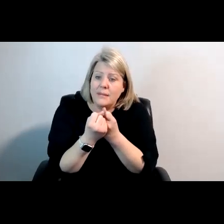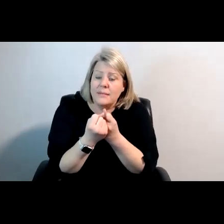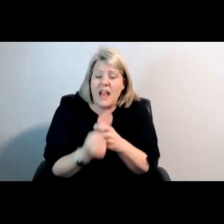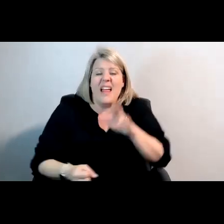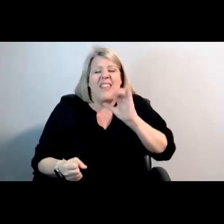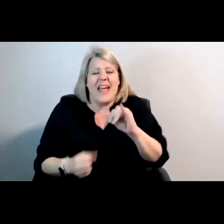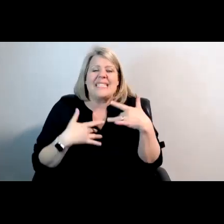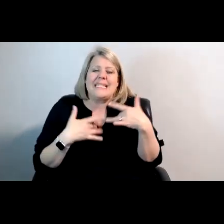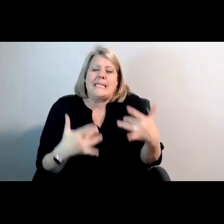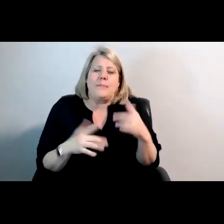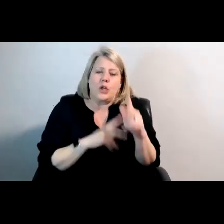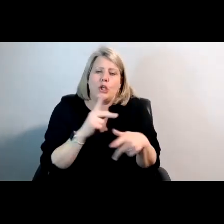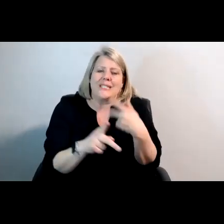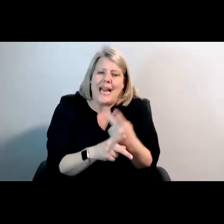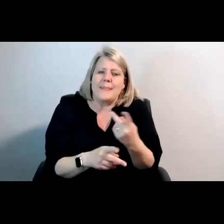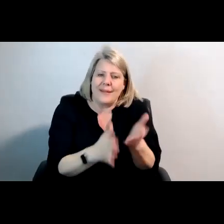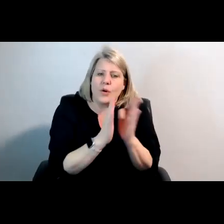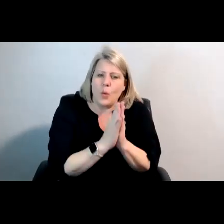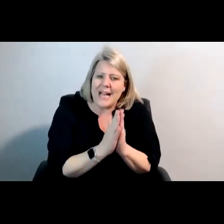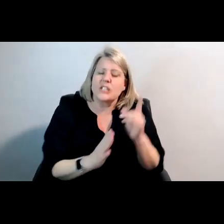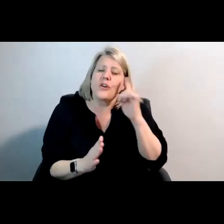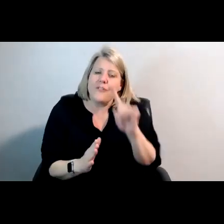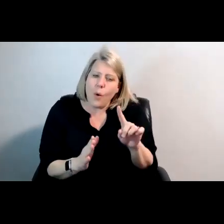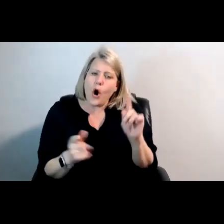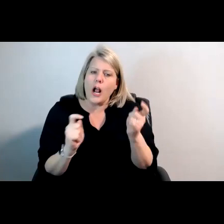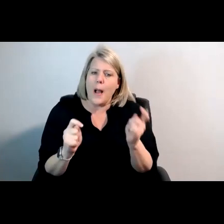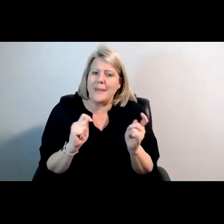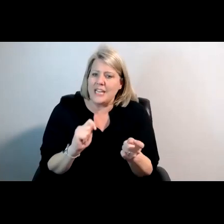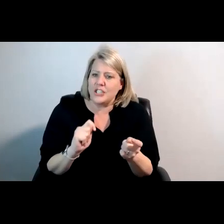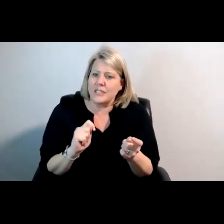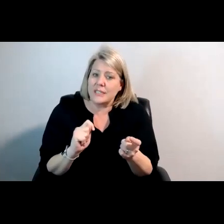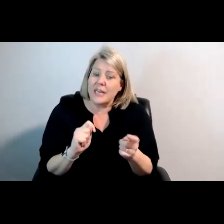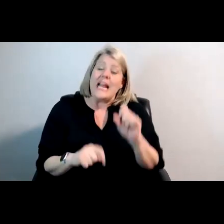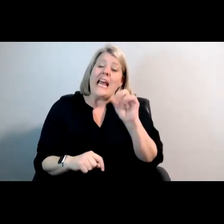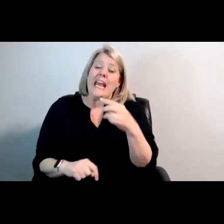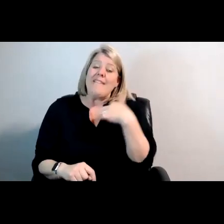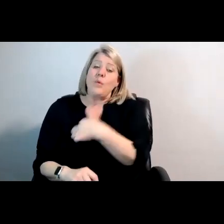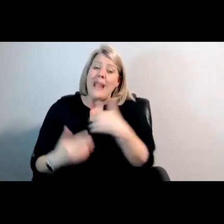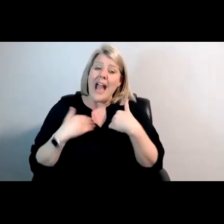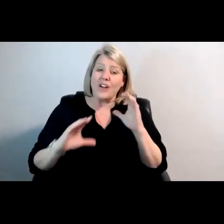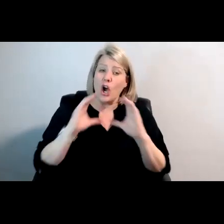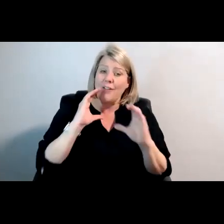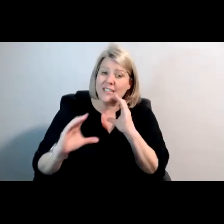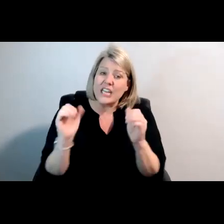for reasonable accommodations and reasonableness. I find sometimes by just having a conversation with someone to educate them